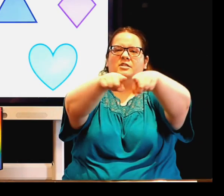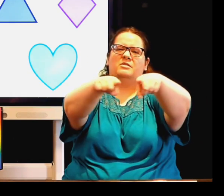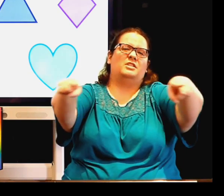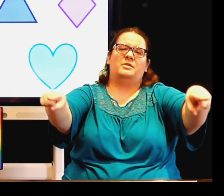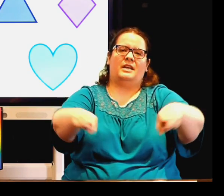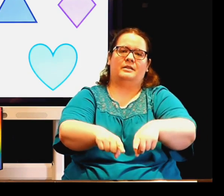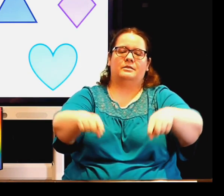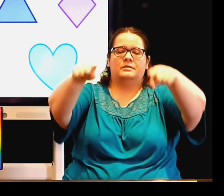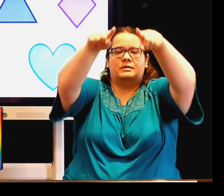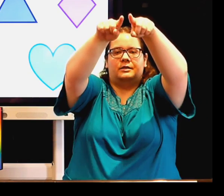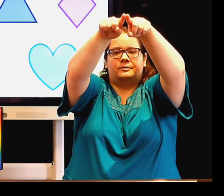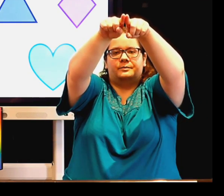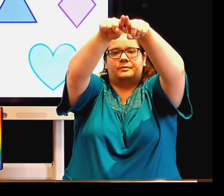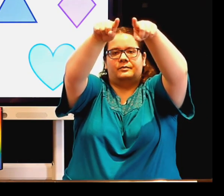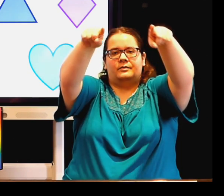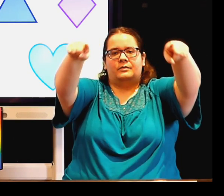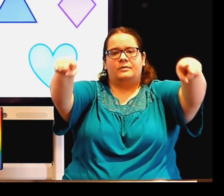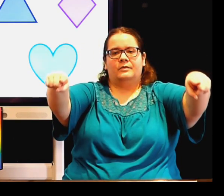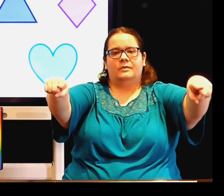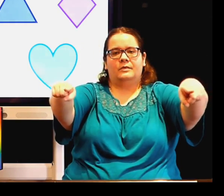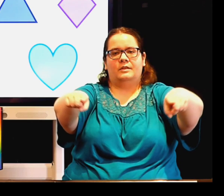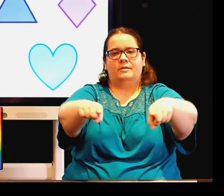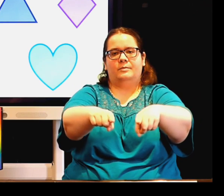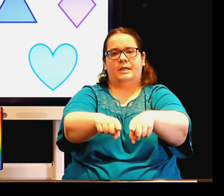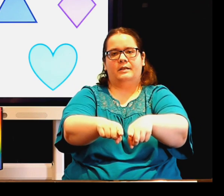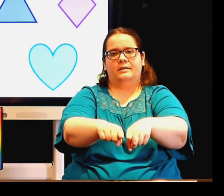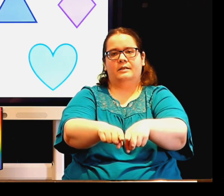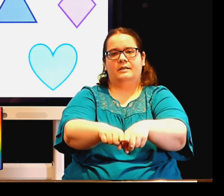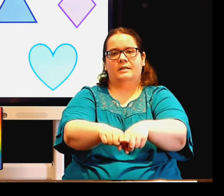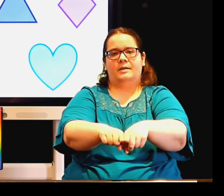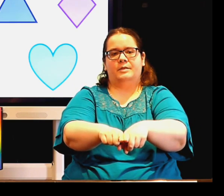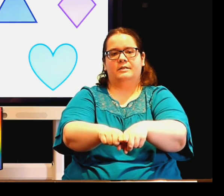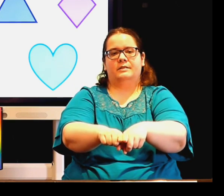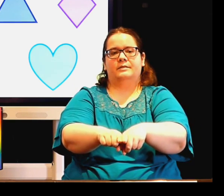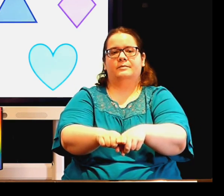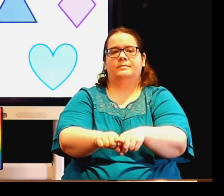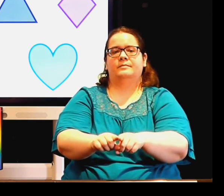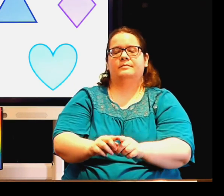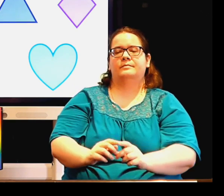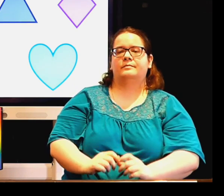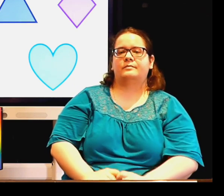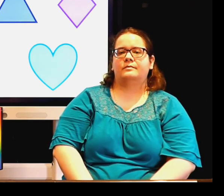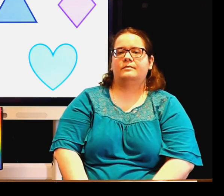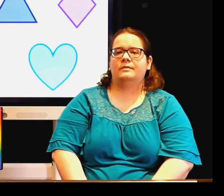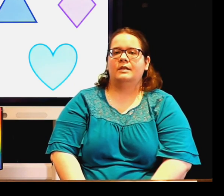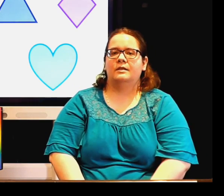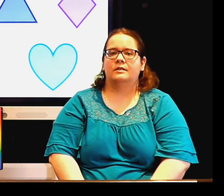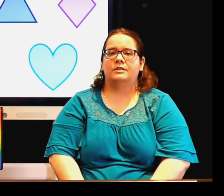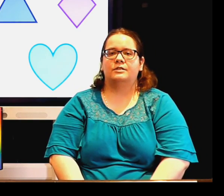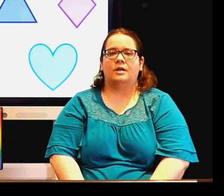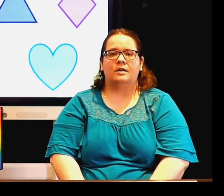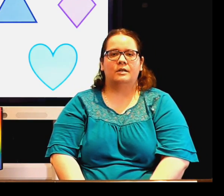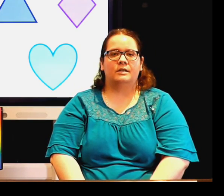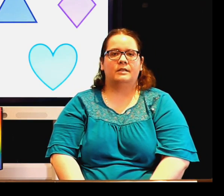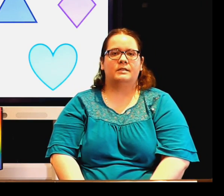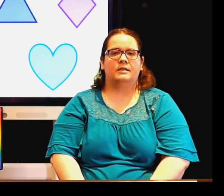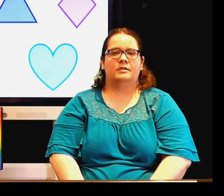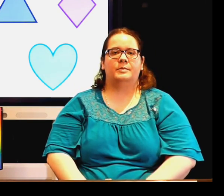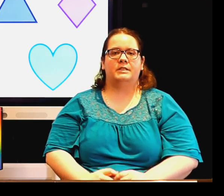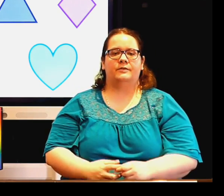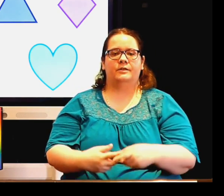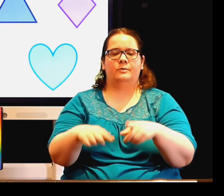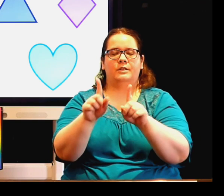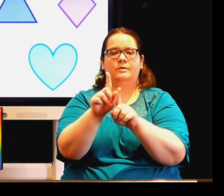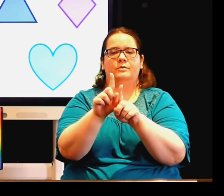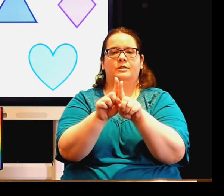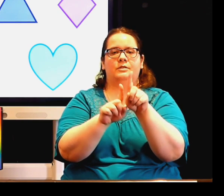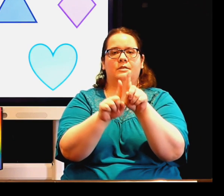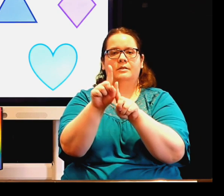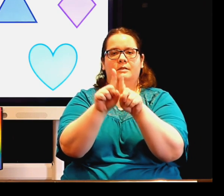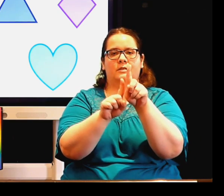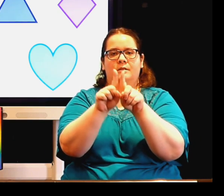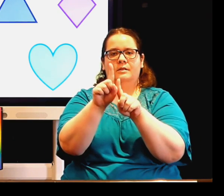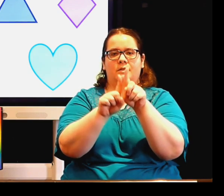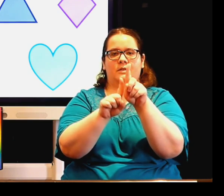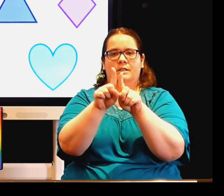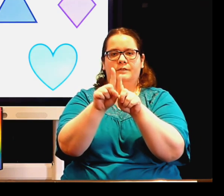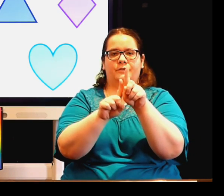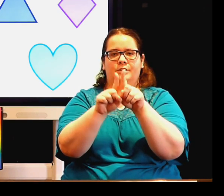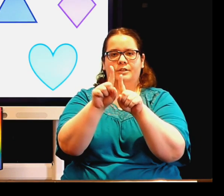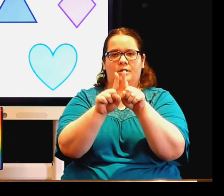don't want to do that, so make a diamond. A star is a little bit different, we use this for star.